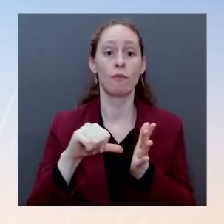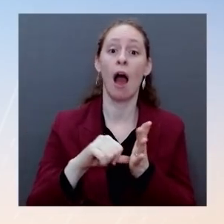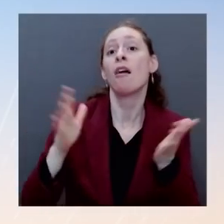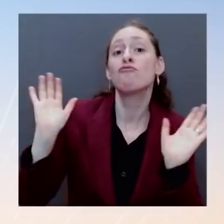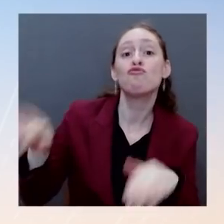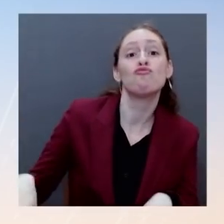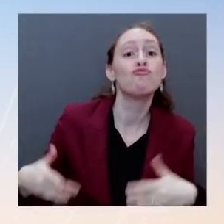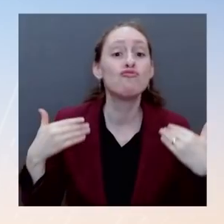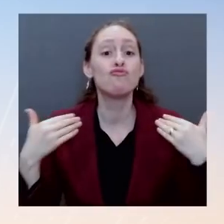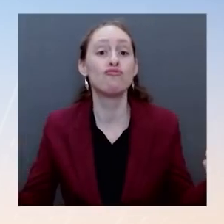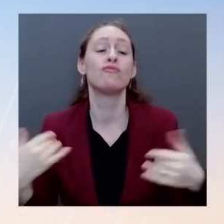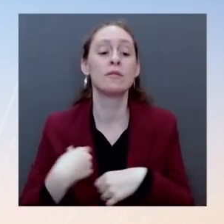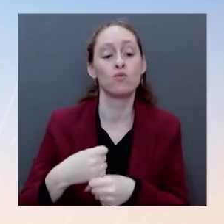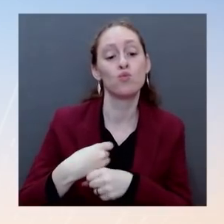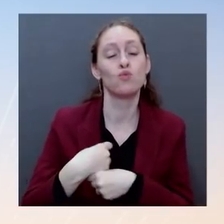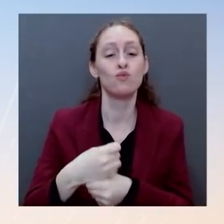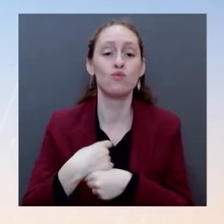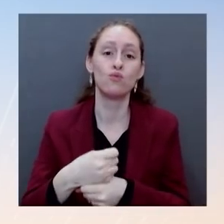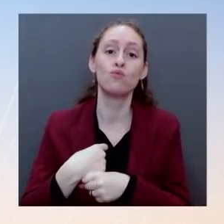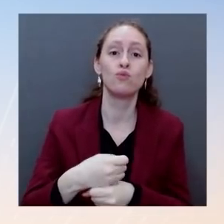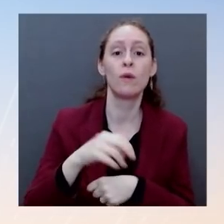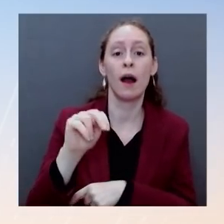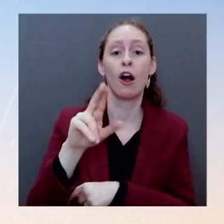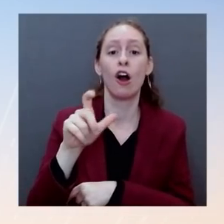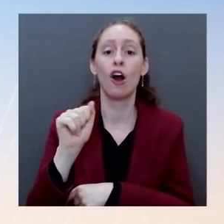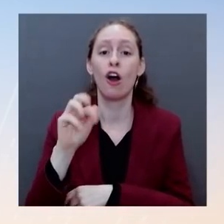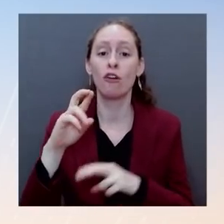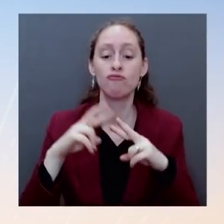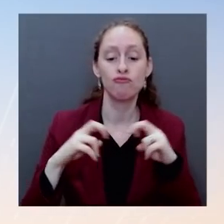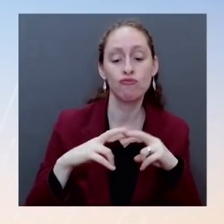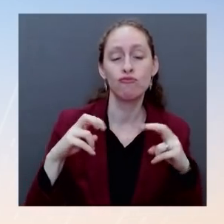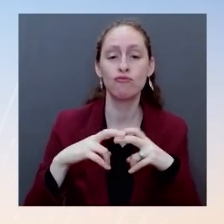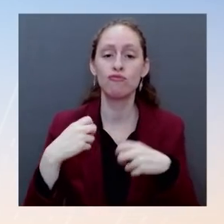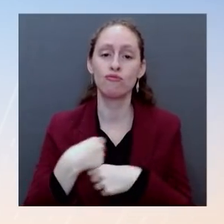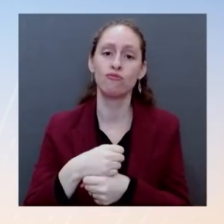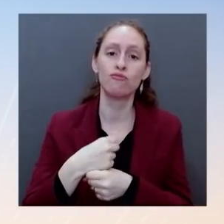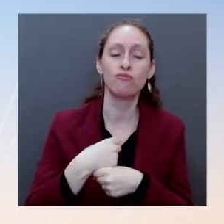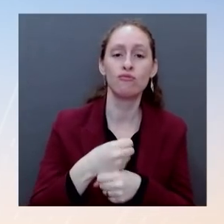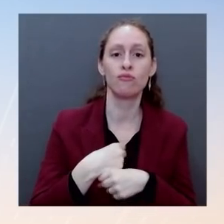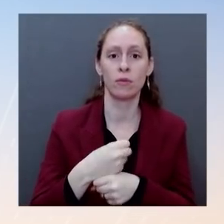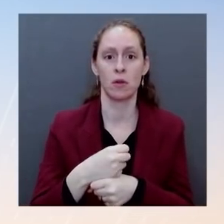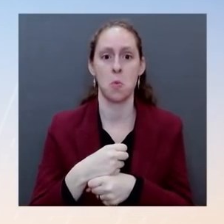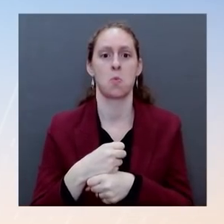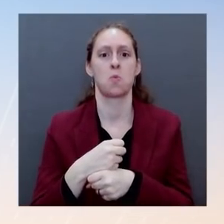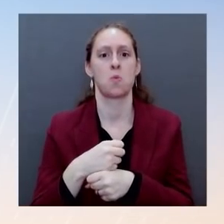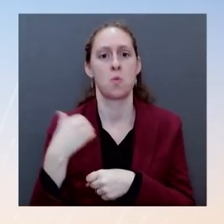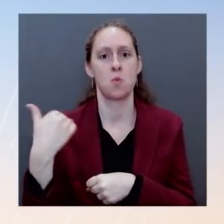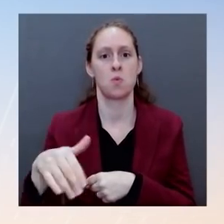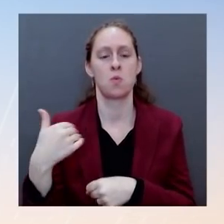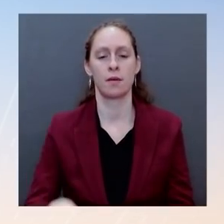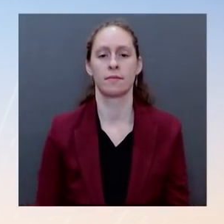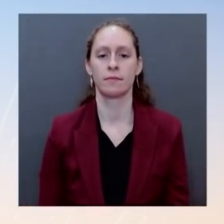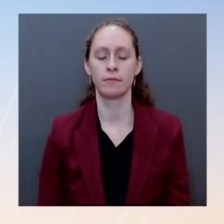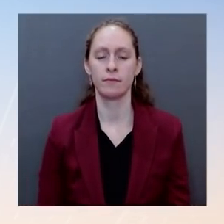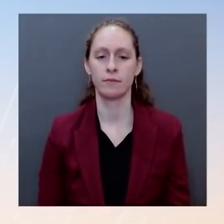and the United States has become totally -- had become totally isolated internationally. So, what we're -- we've been working to do